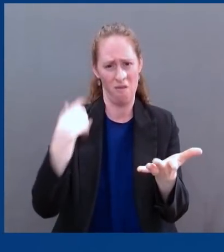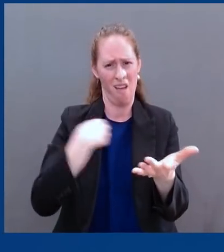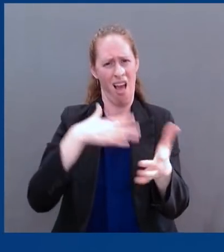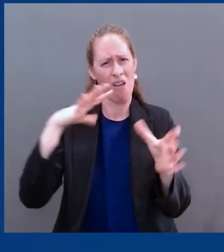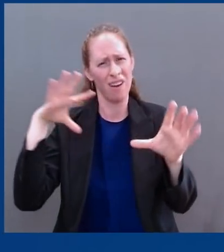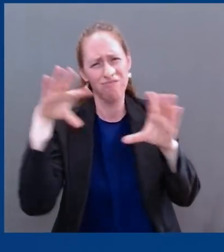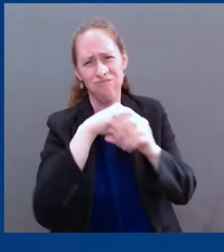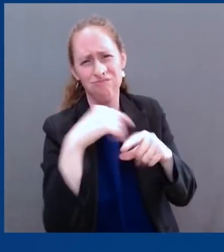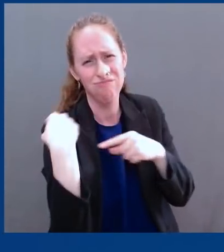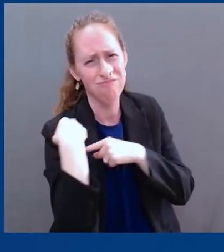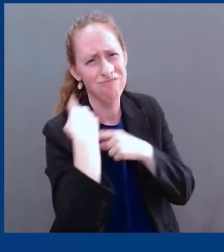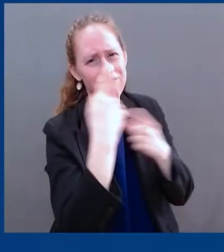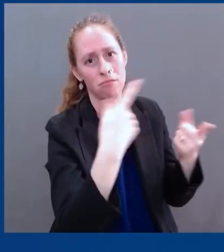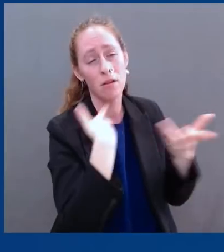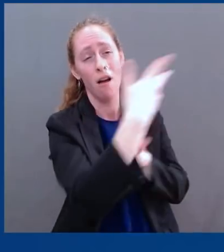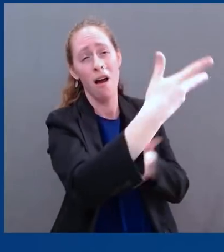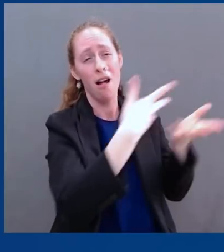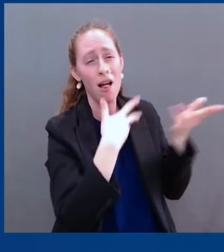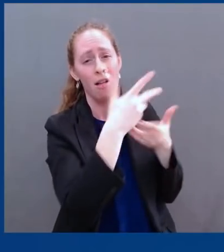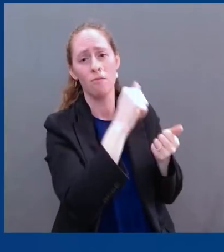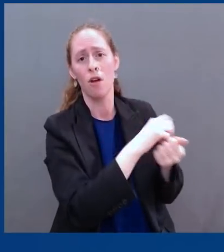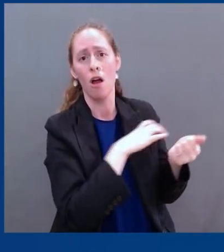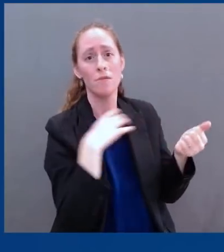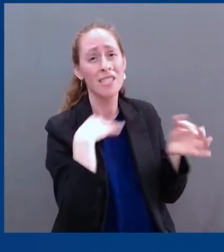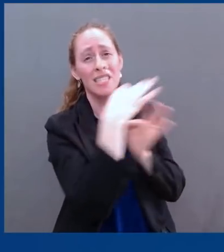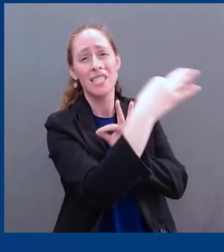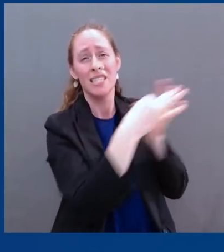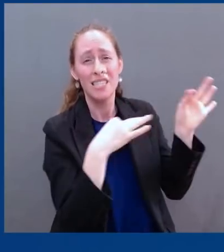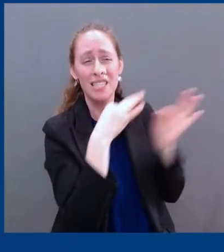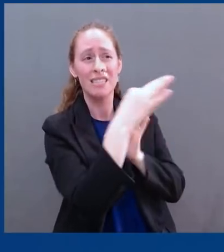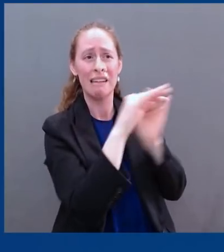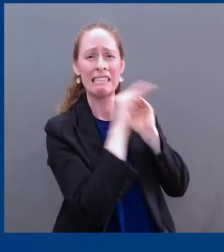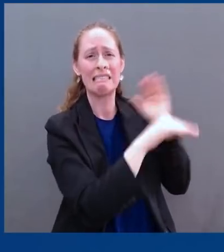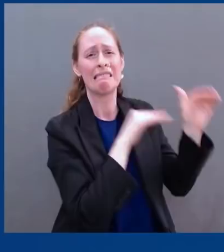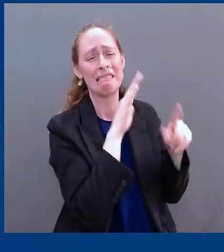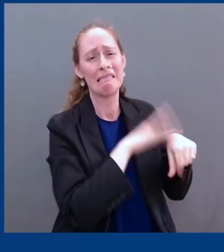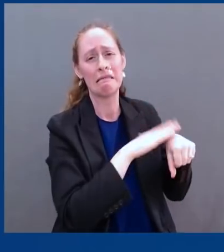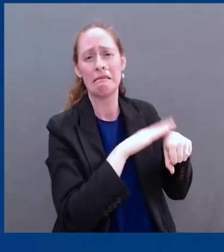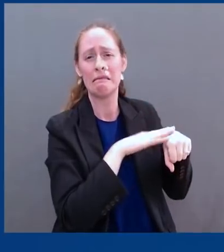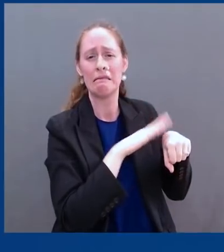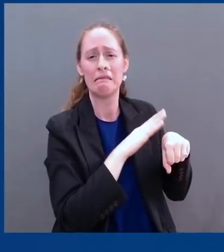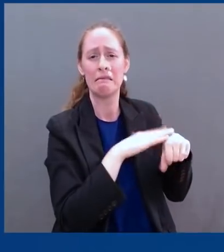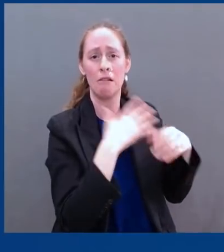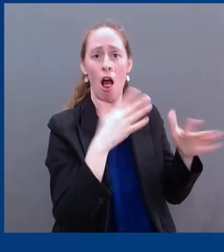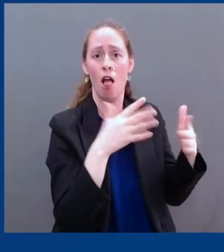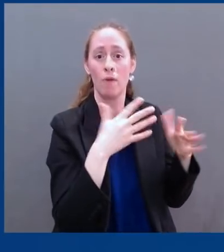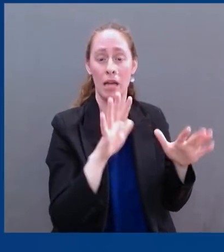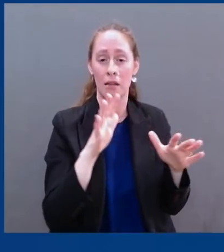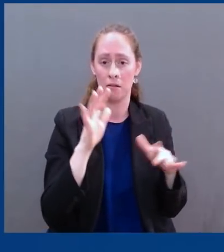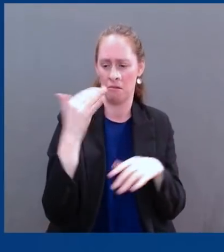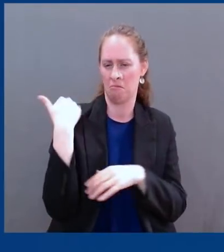And, you know, going back to just after the New Year, mid-January, we've been working with members of Congress,